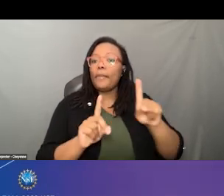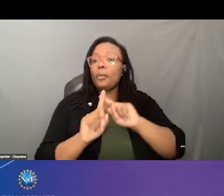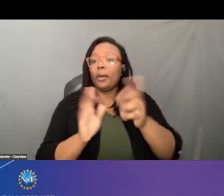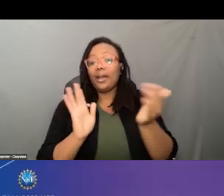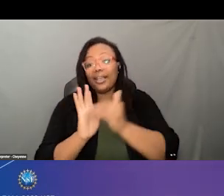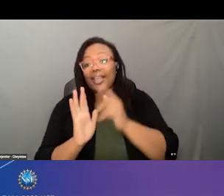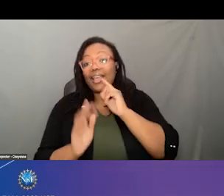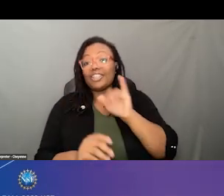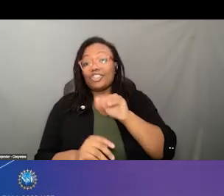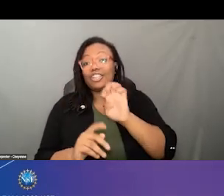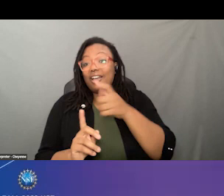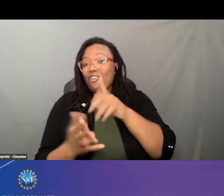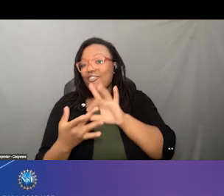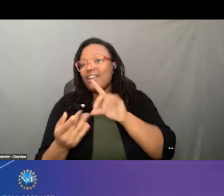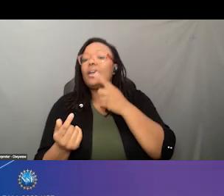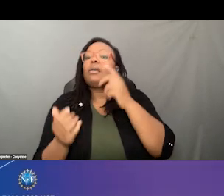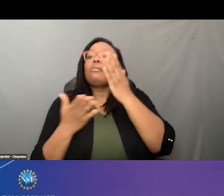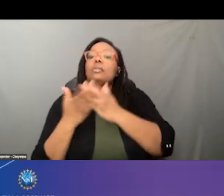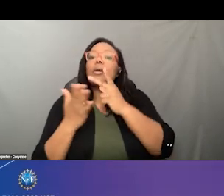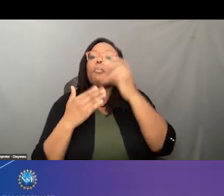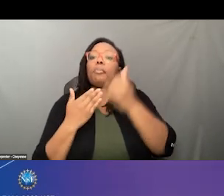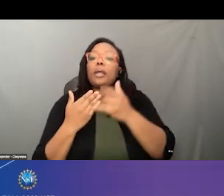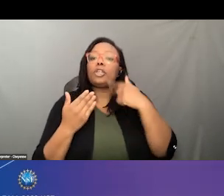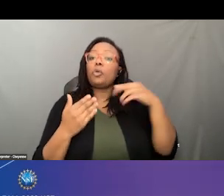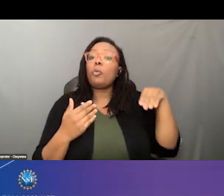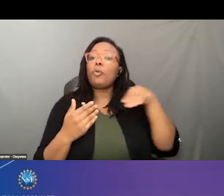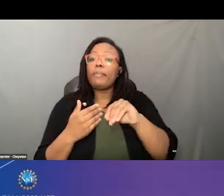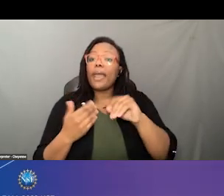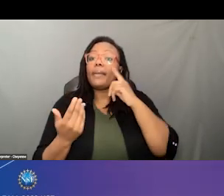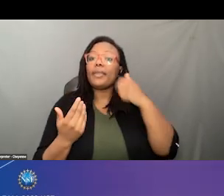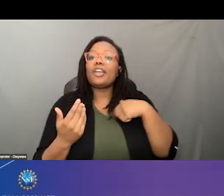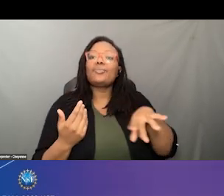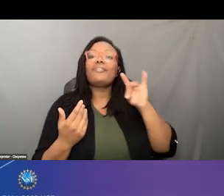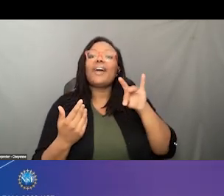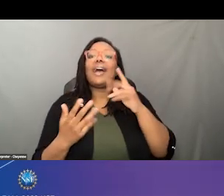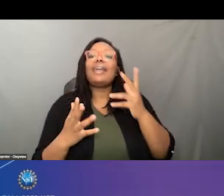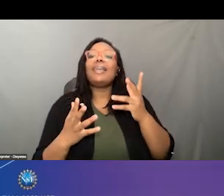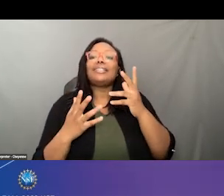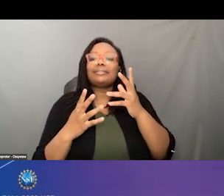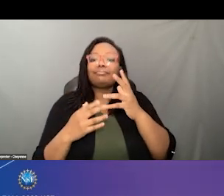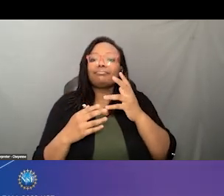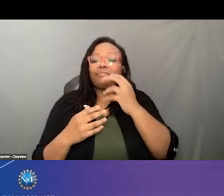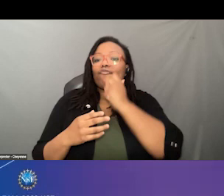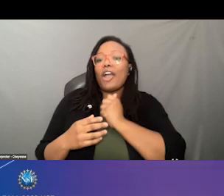But of course, like Jannele mentioned before, there's some projects where we actually pay for that because we find it's relevant for the project.